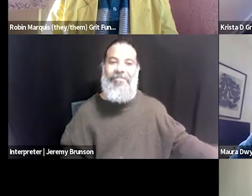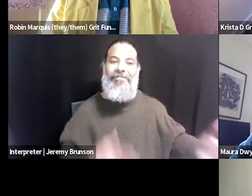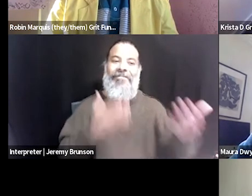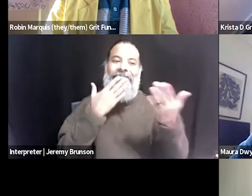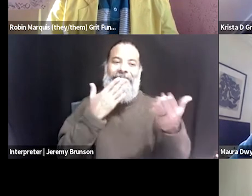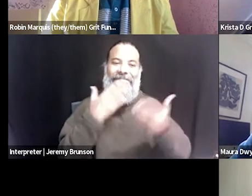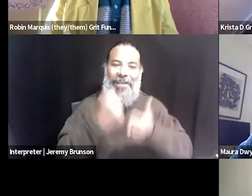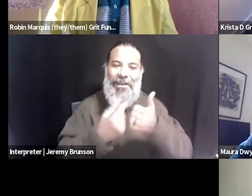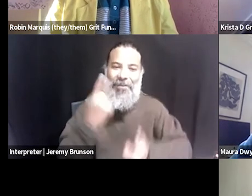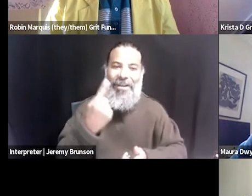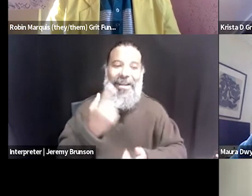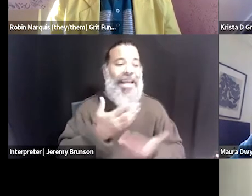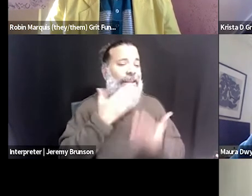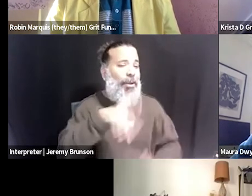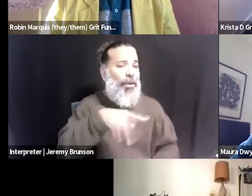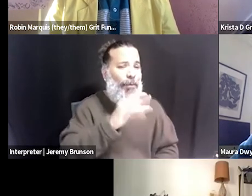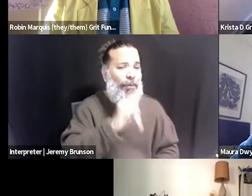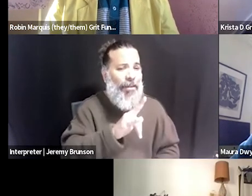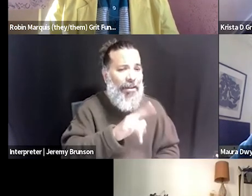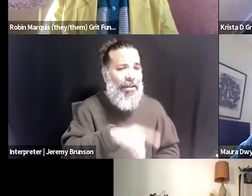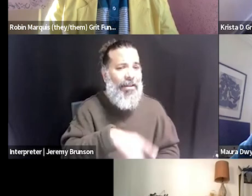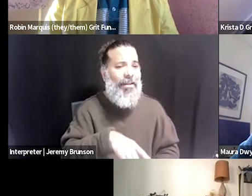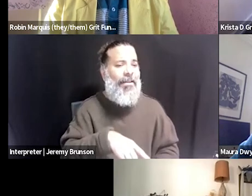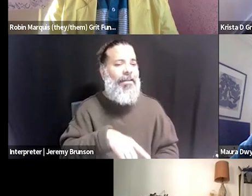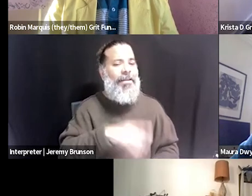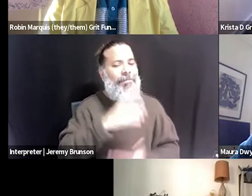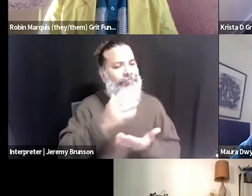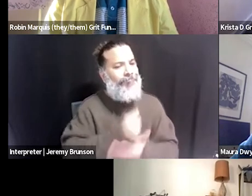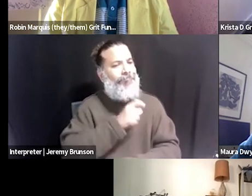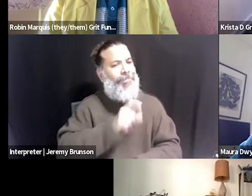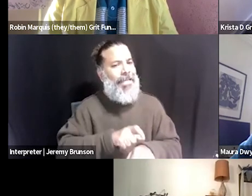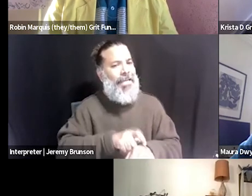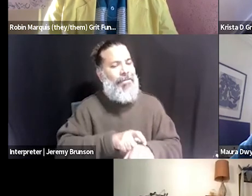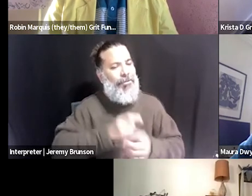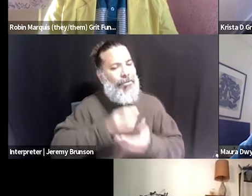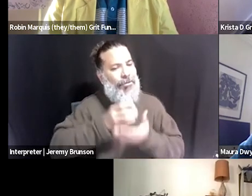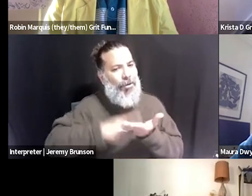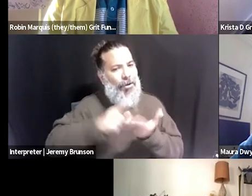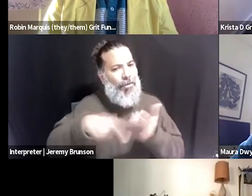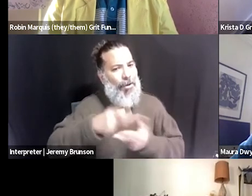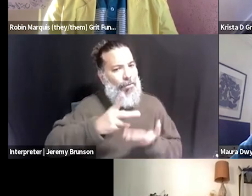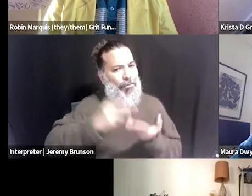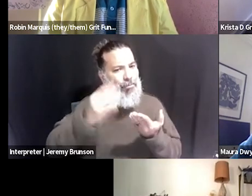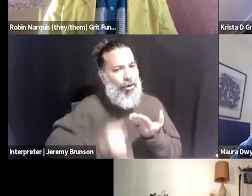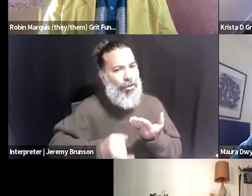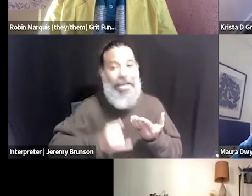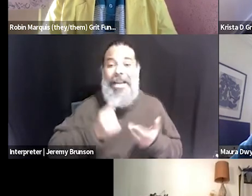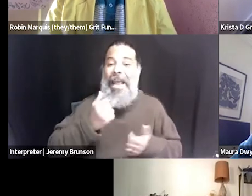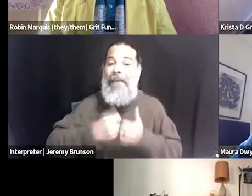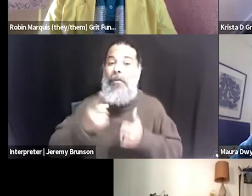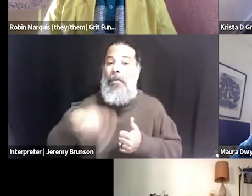Thank you Phil for taking time to share with us about your project and everyone for joining today.